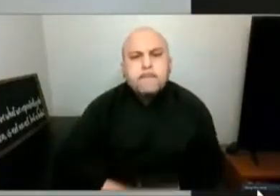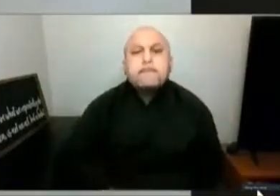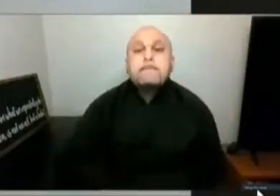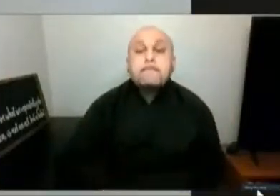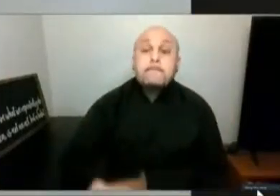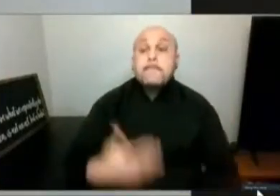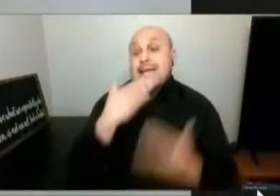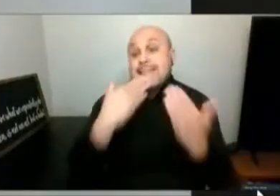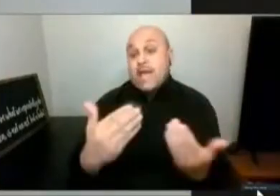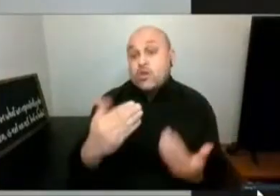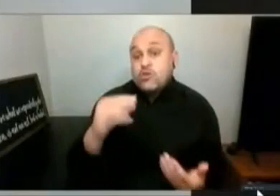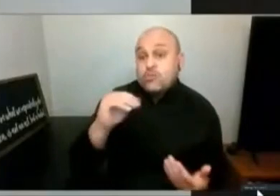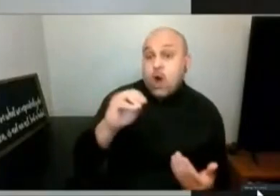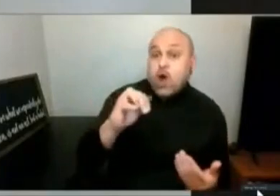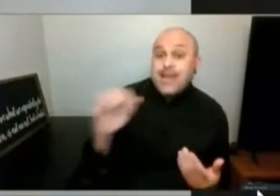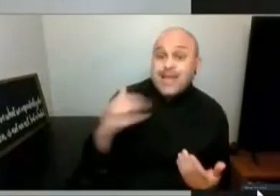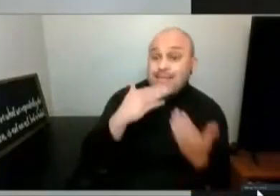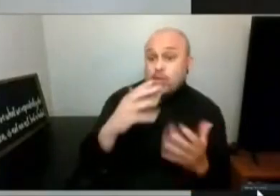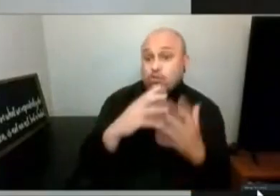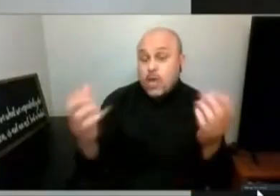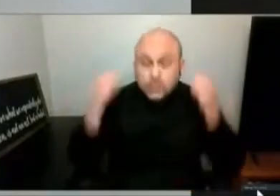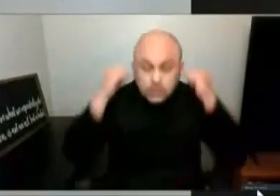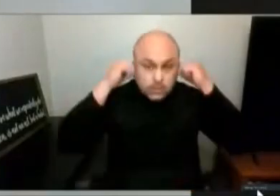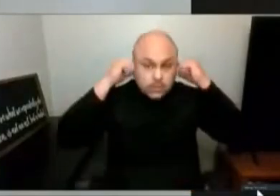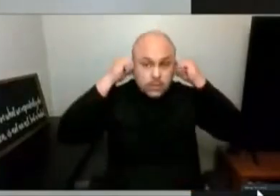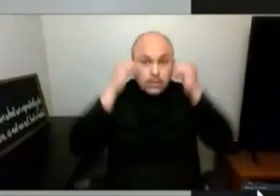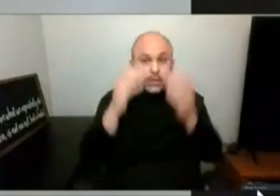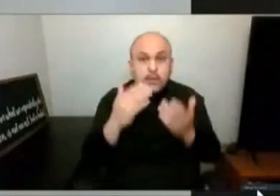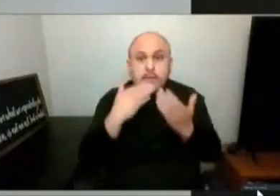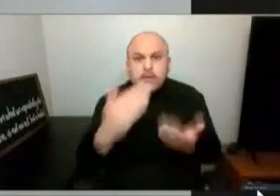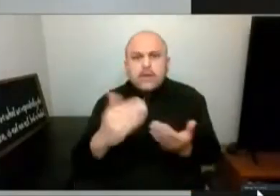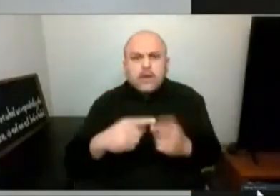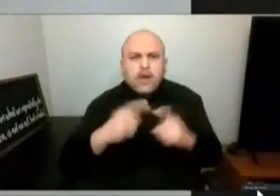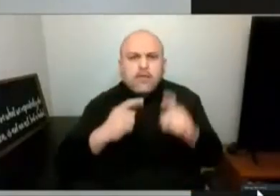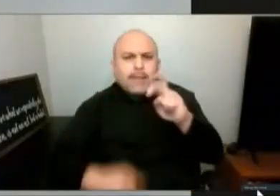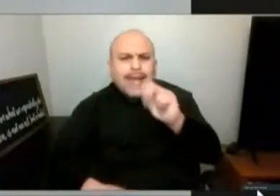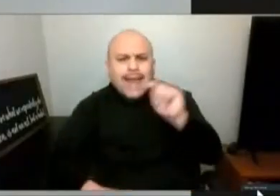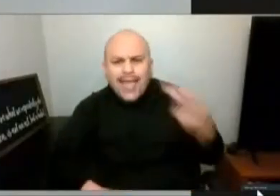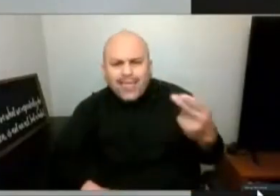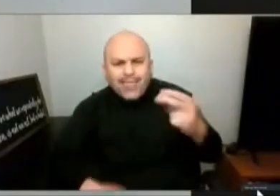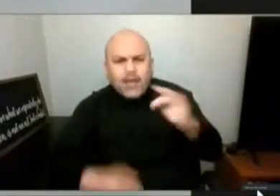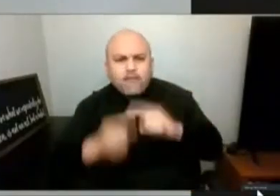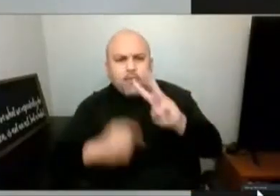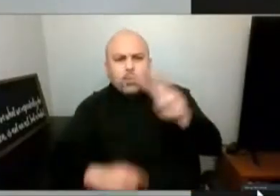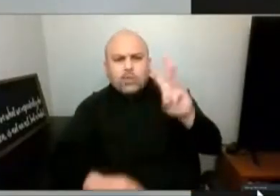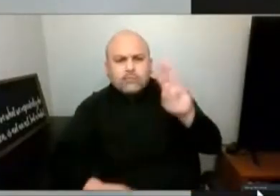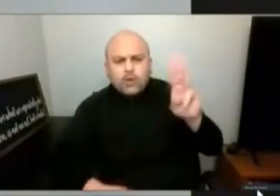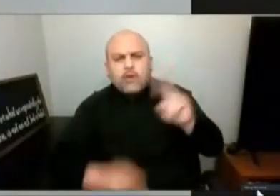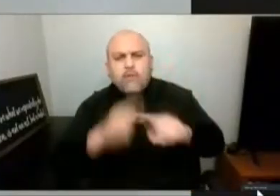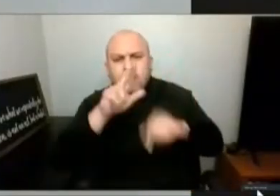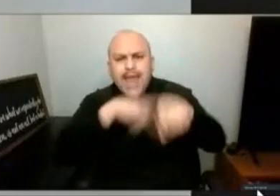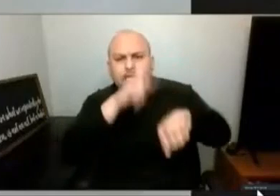Next, we'll hear from Mr. Kenneth Westbury [spelled phonetically] from the National Coalition of STD Directors.